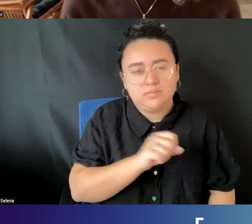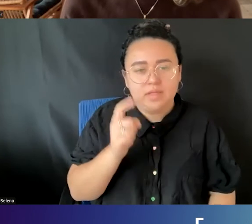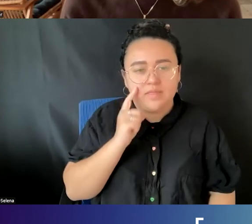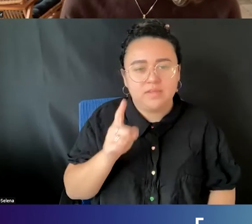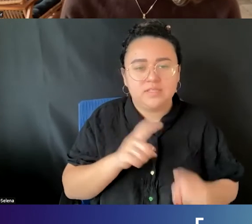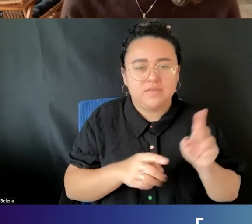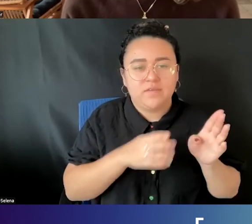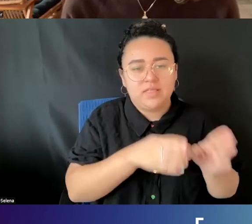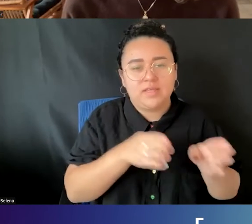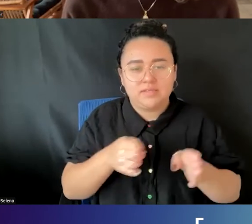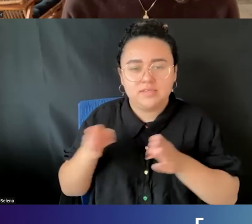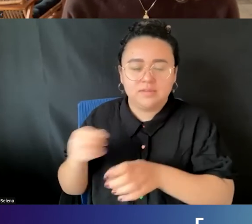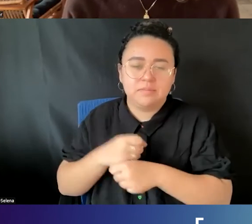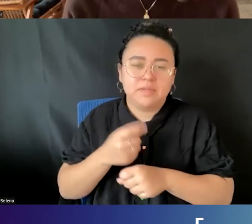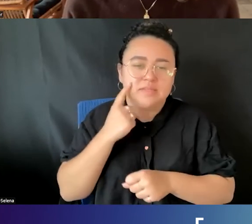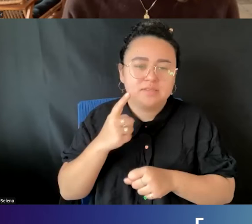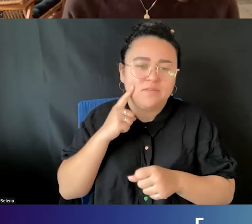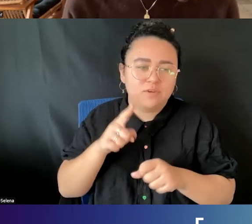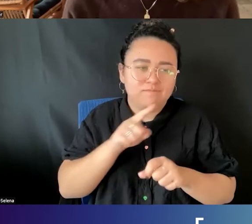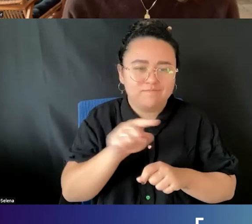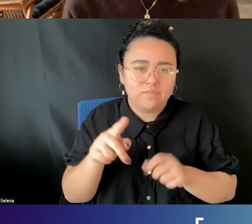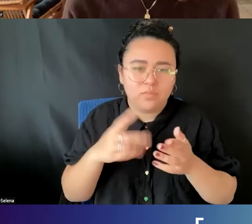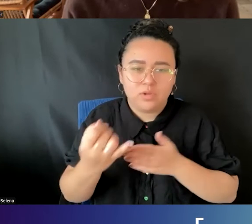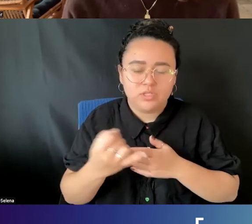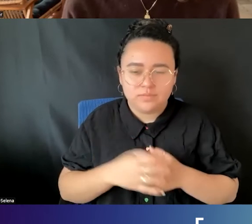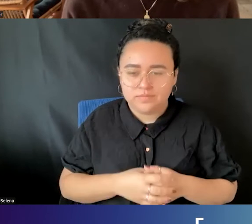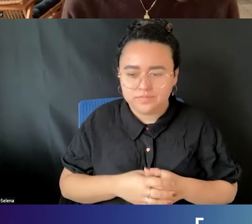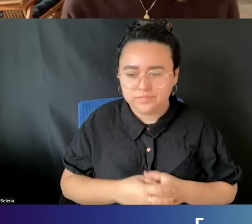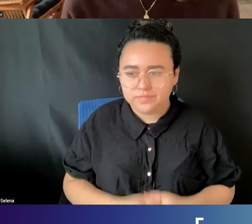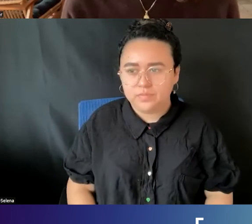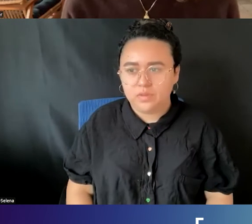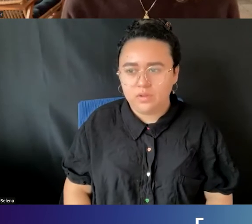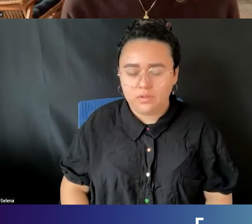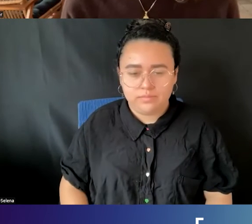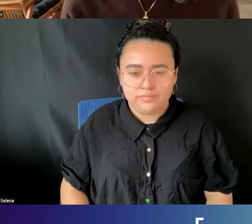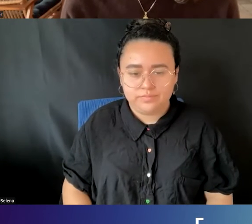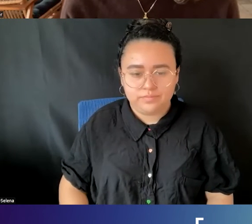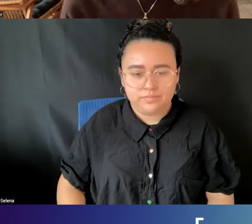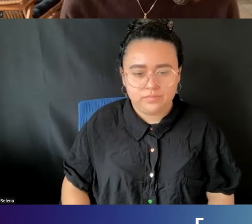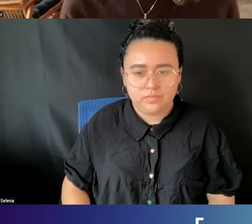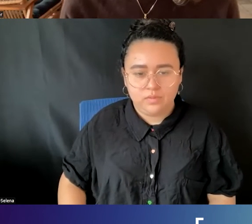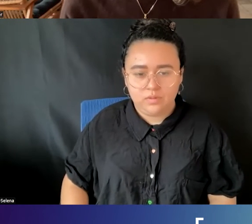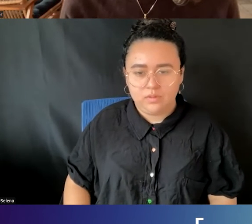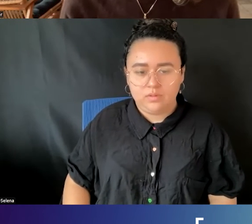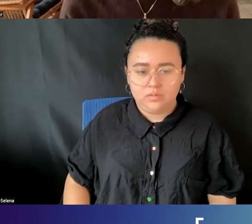that make more sense for different projects for that reason. I mean, it's interesting that like Post-screening.